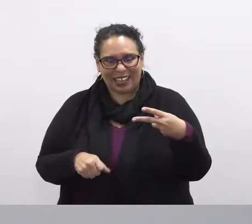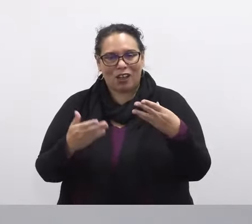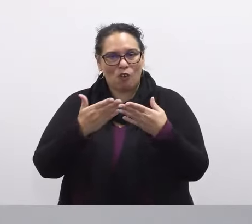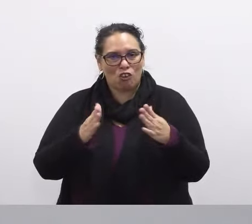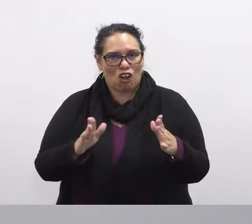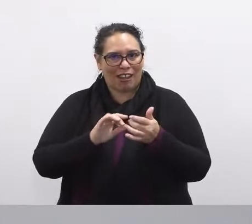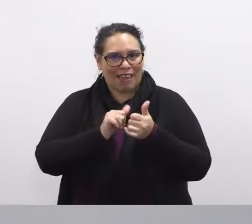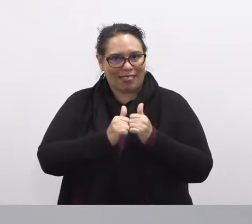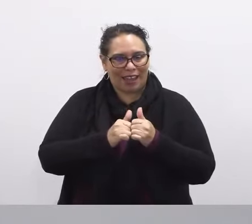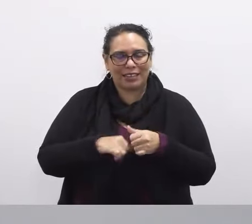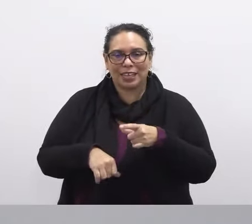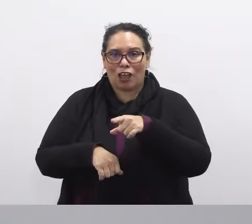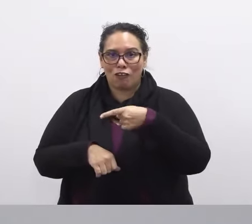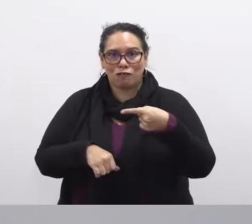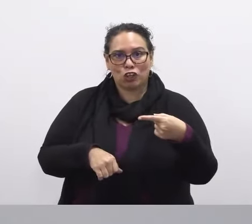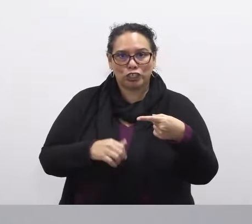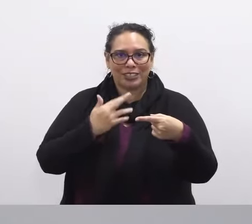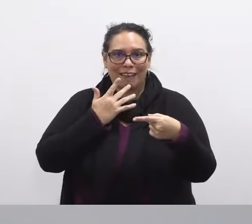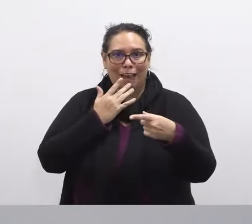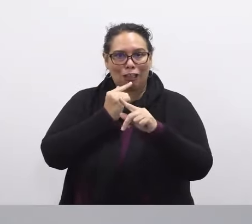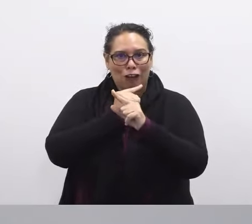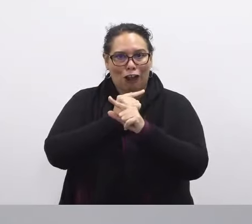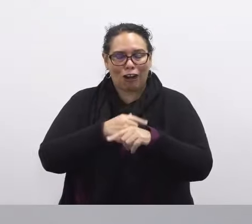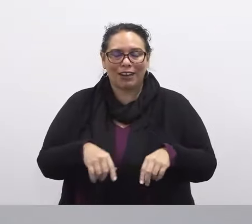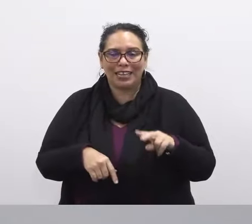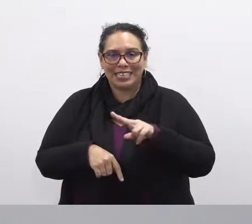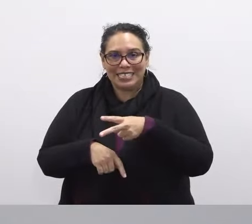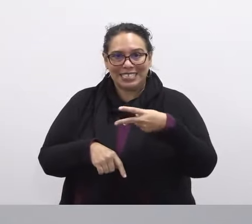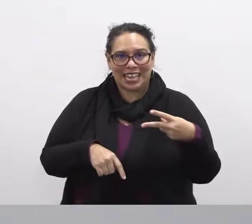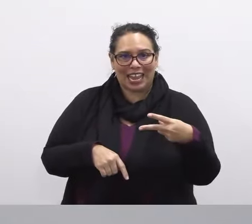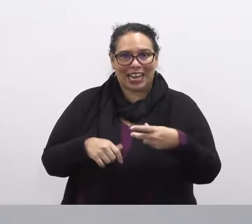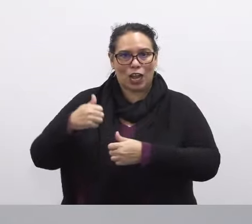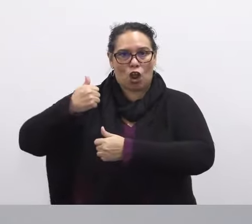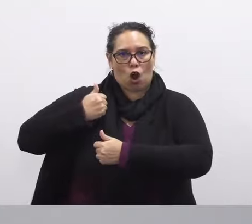first in color guard, second in armed, basic drill.